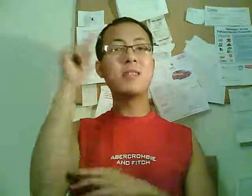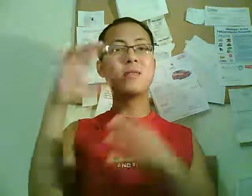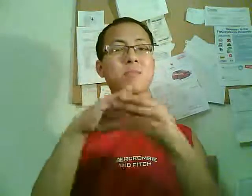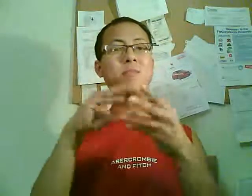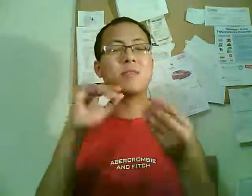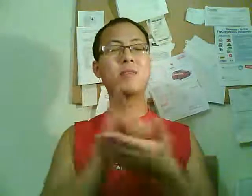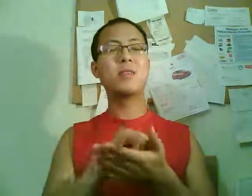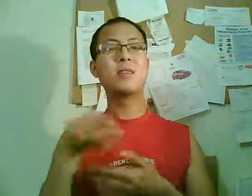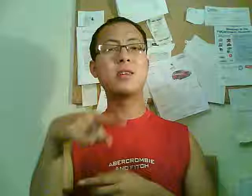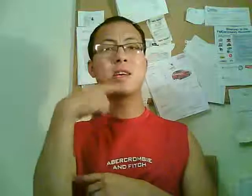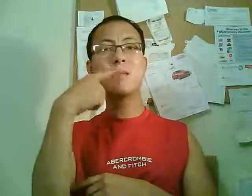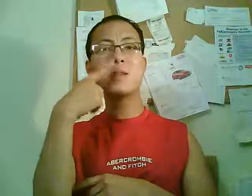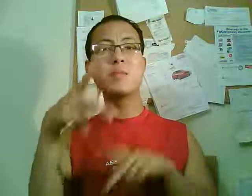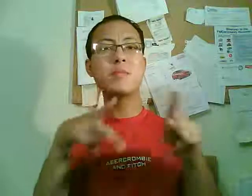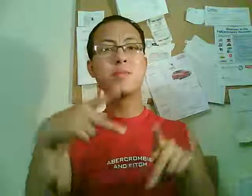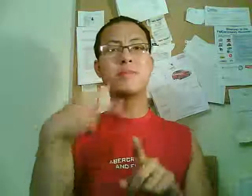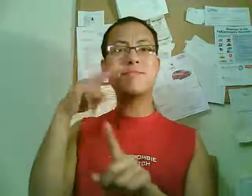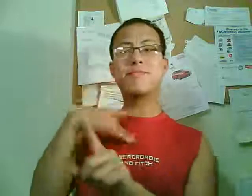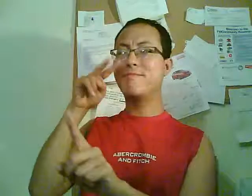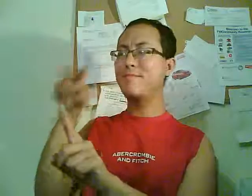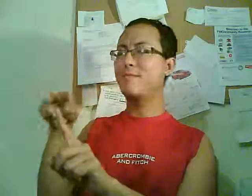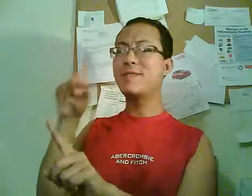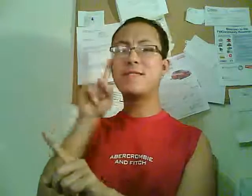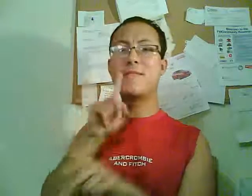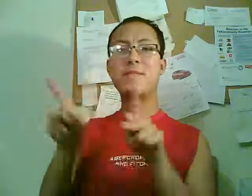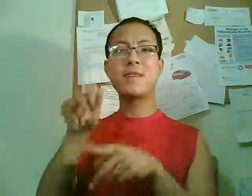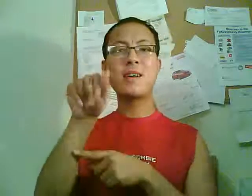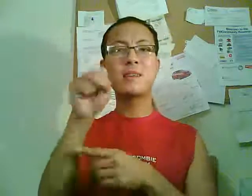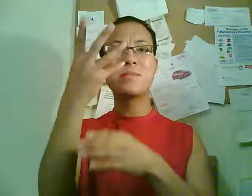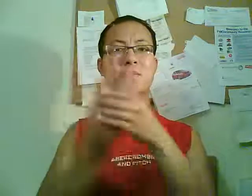That theory states that when hearing people look at deaf people, they look at them as they are missing something.